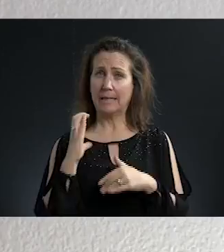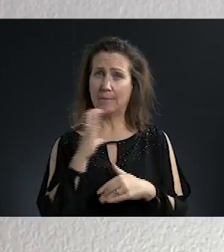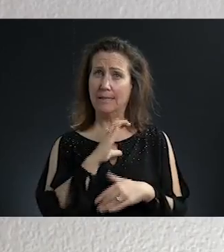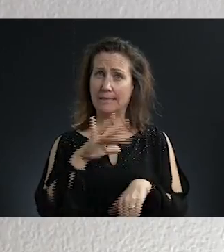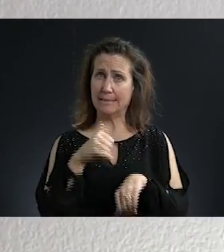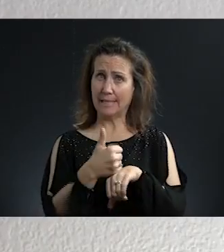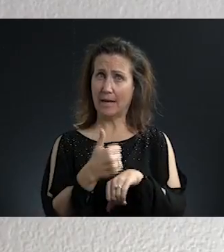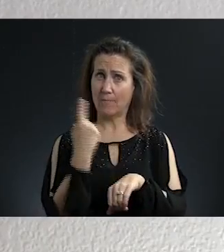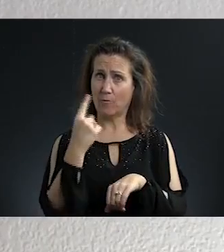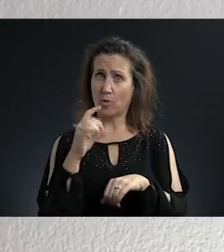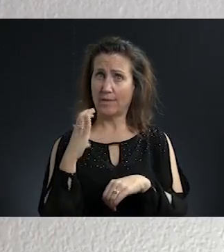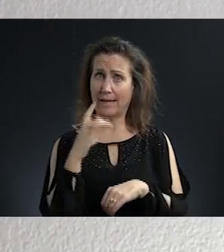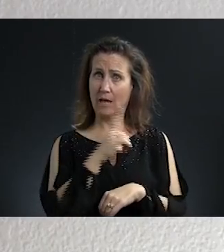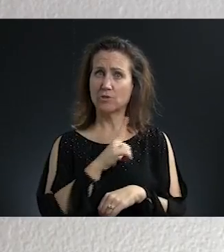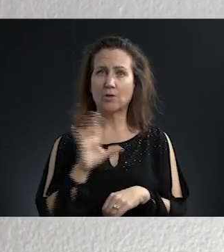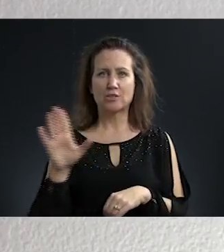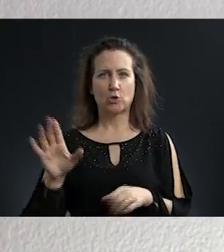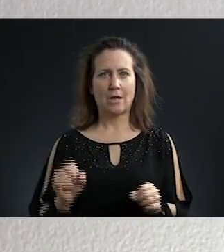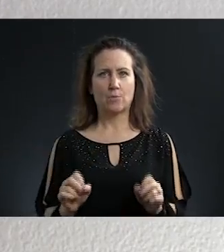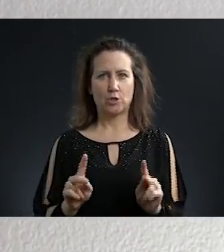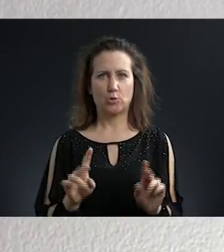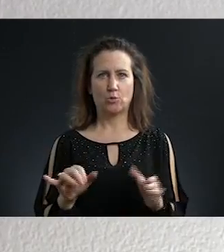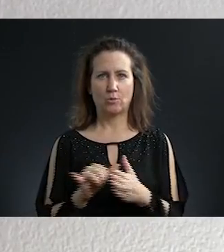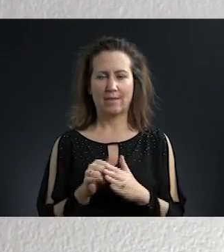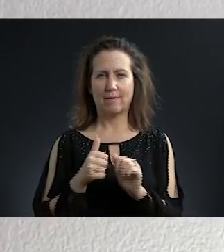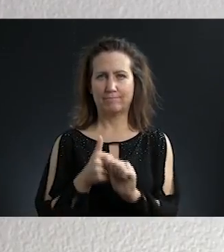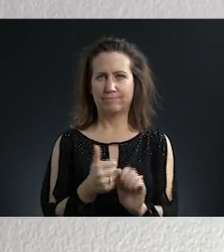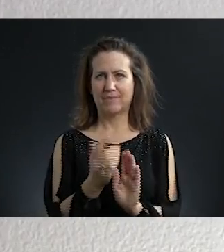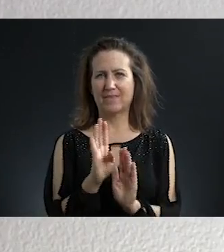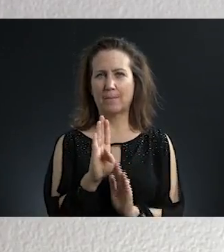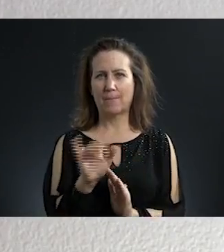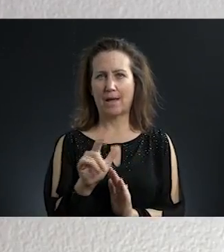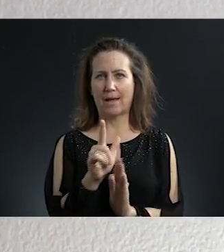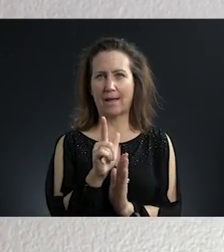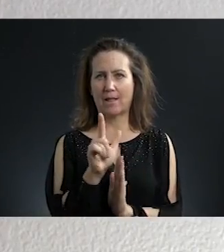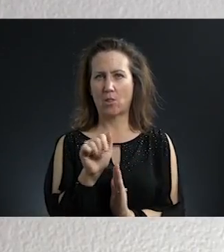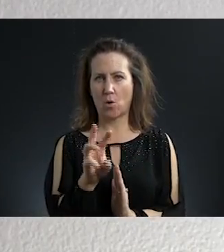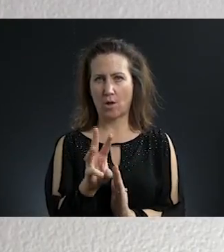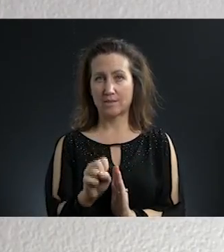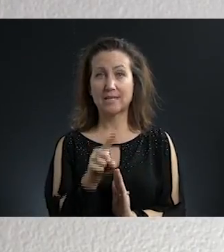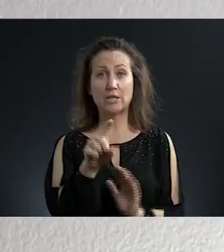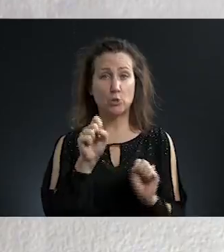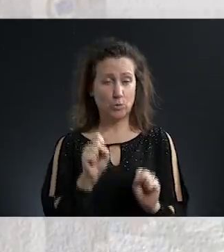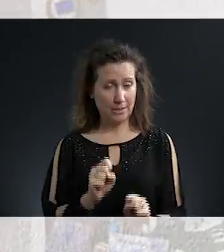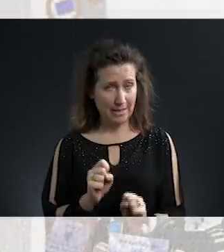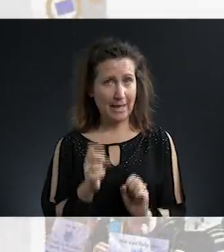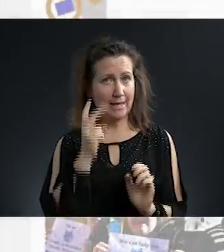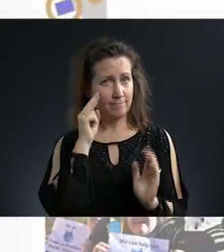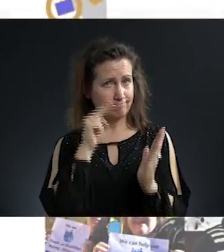this is her opportunity to do that in accordance with the bylaws and again you [can] visit those bylaws at